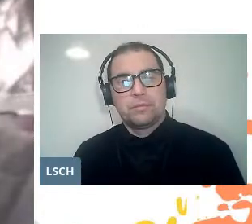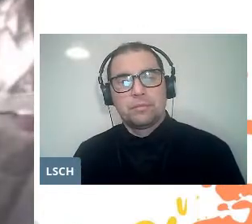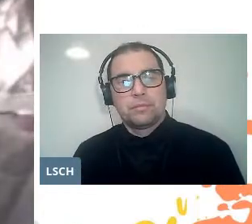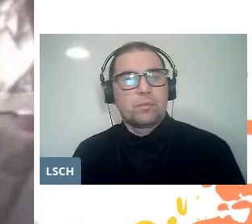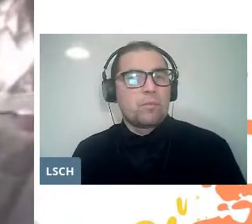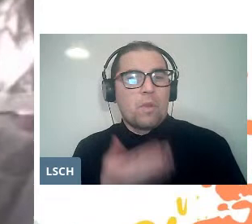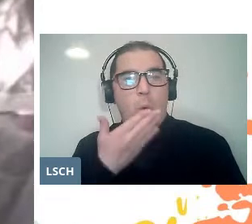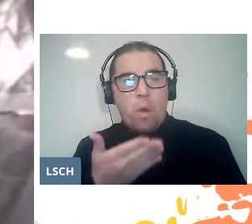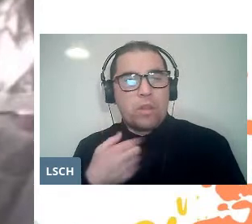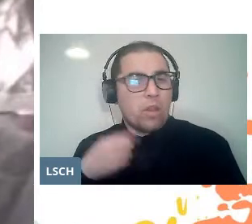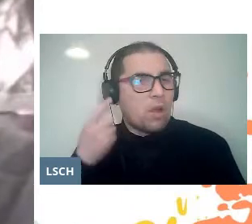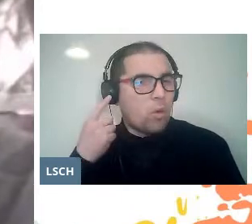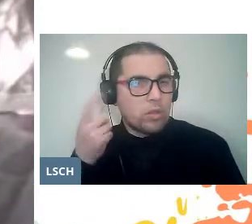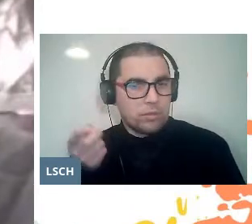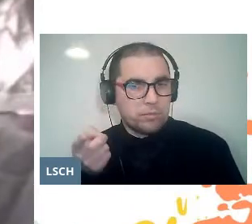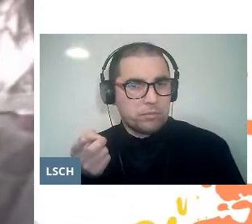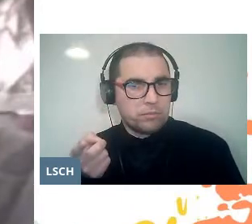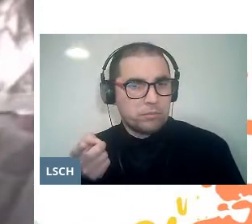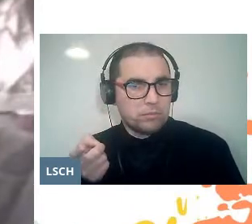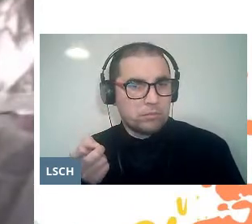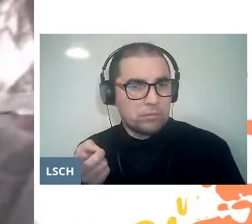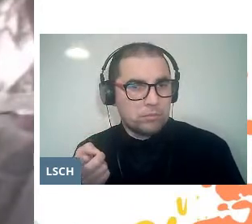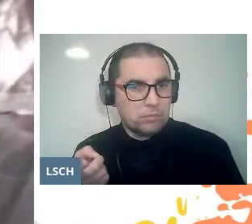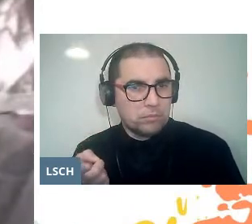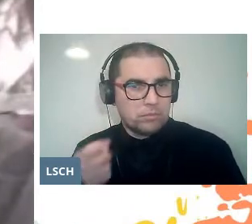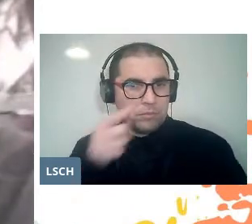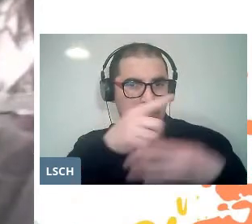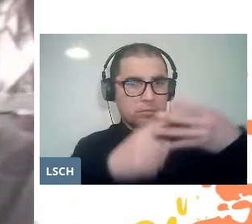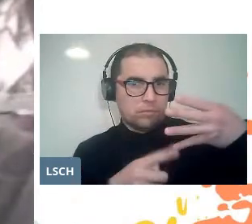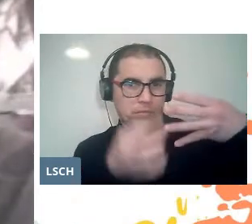to listen to a piece of a programmatic nature,